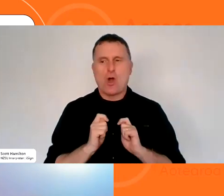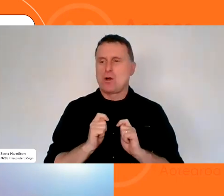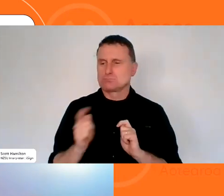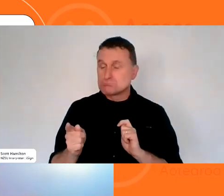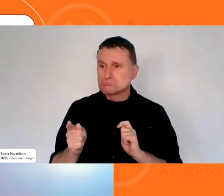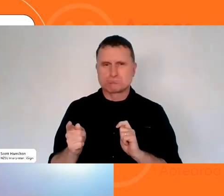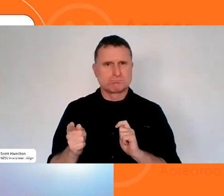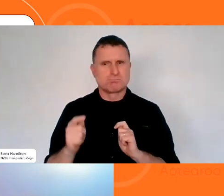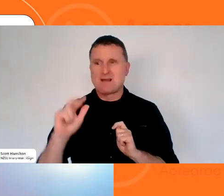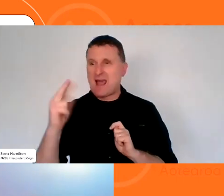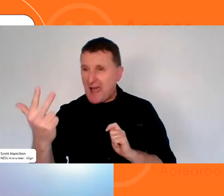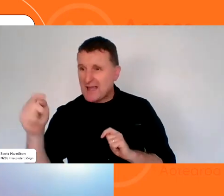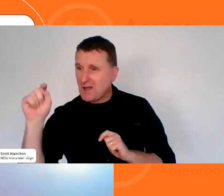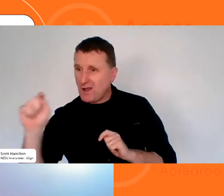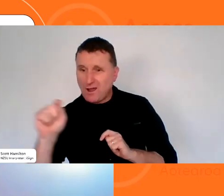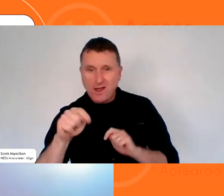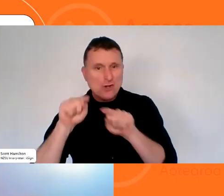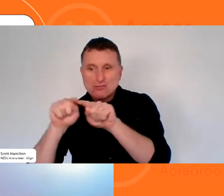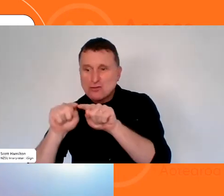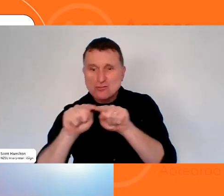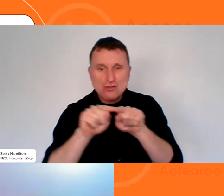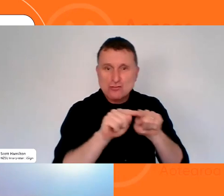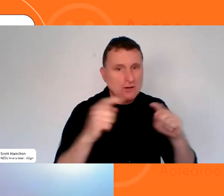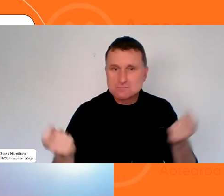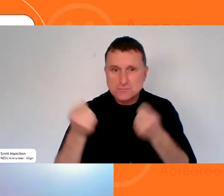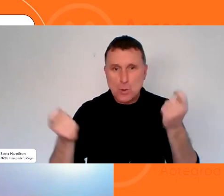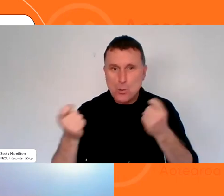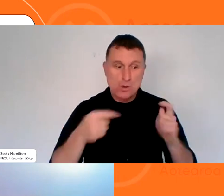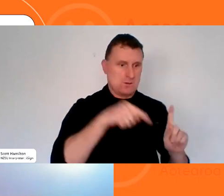about the difference in what happens in other countries is also a really